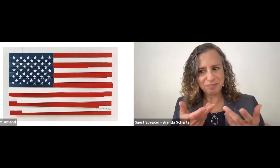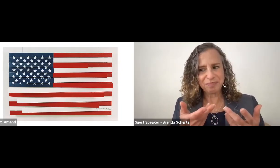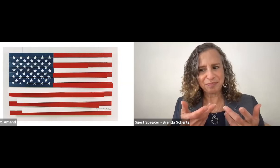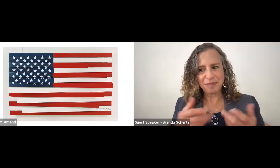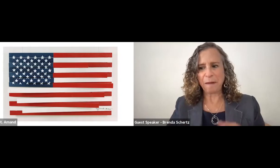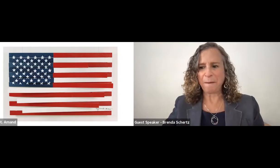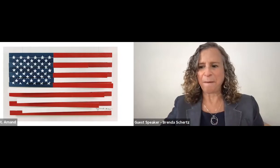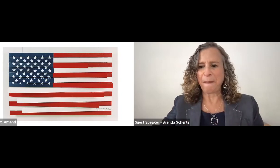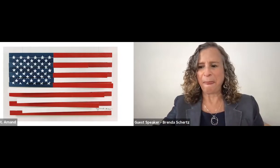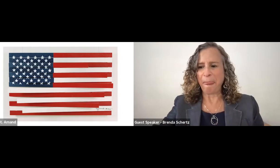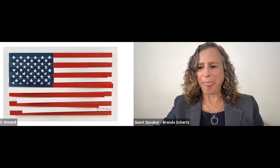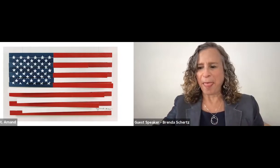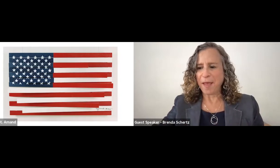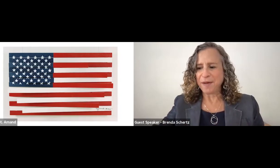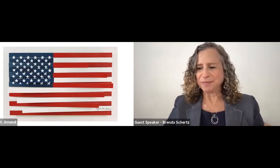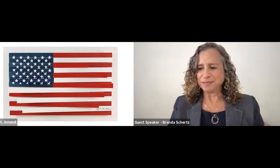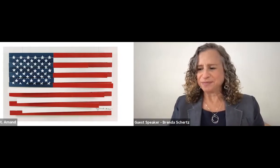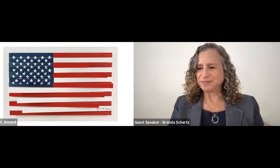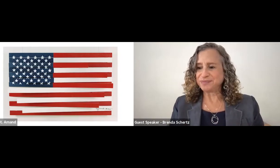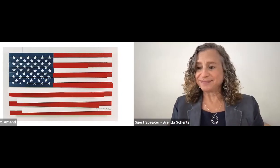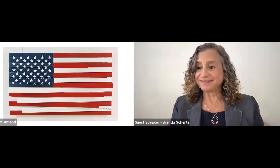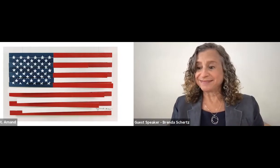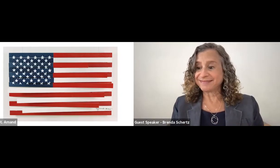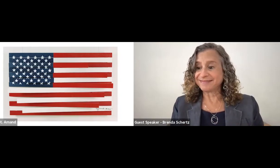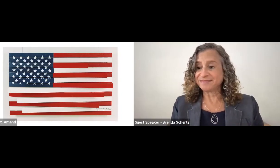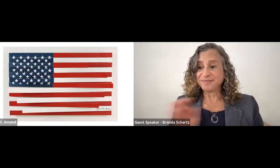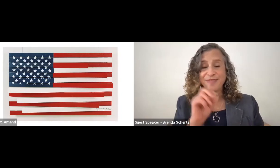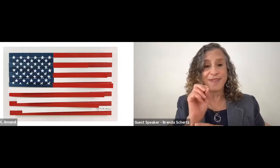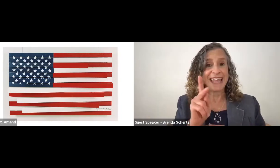with all the hands. And let's see.